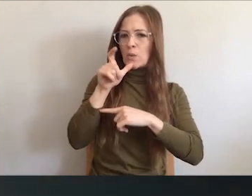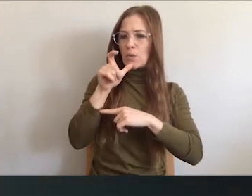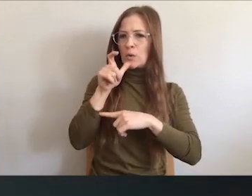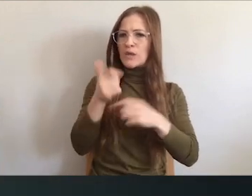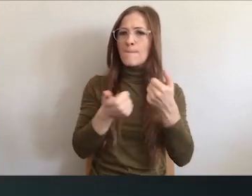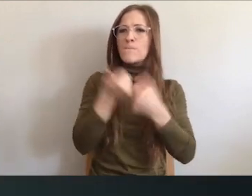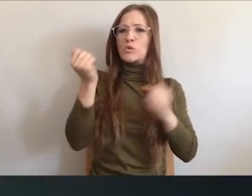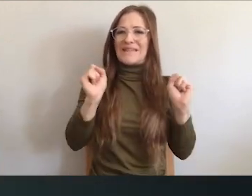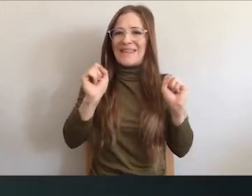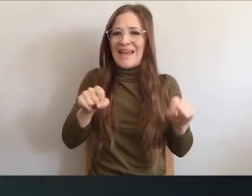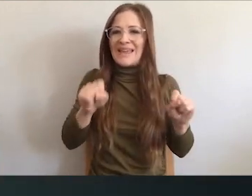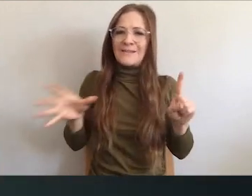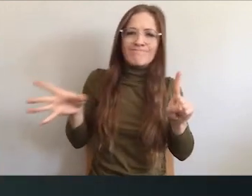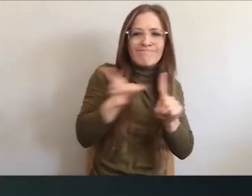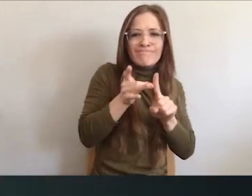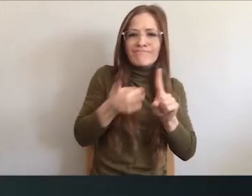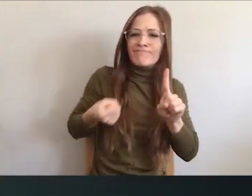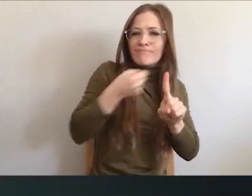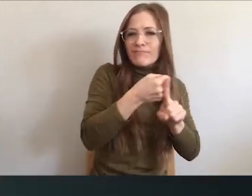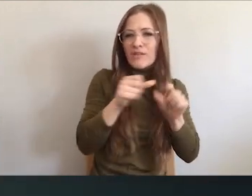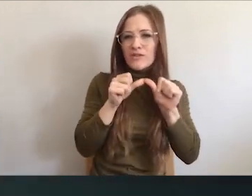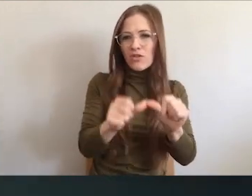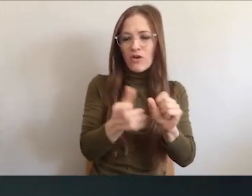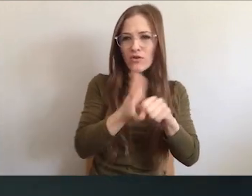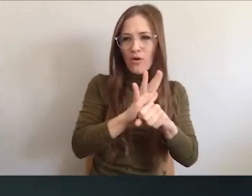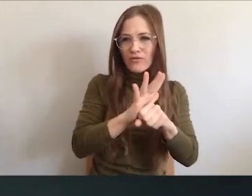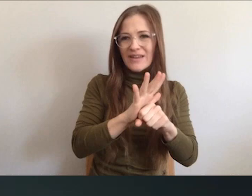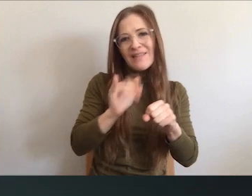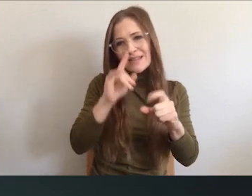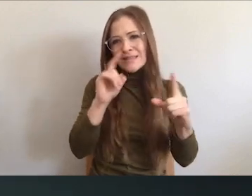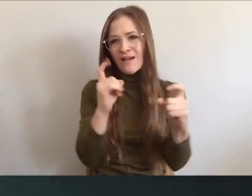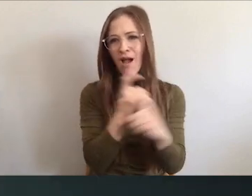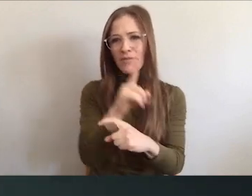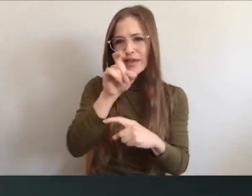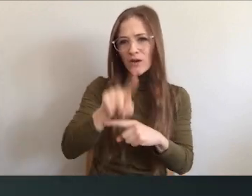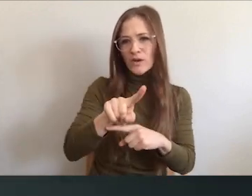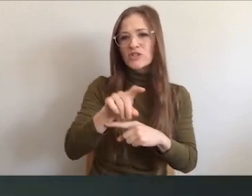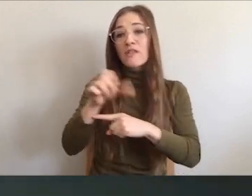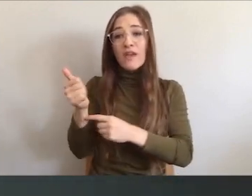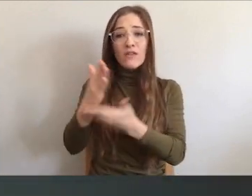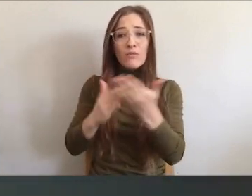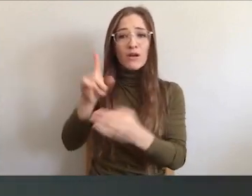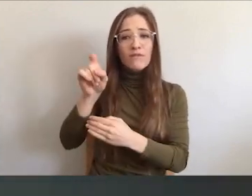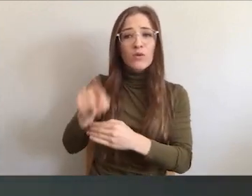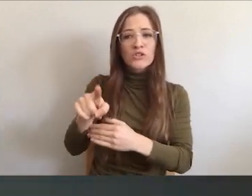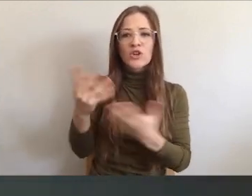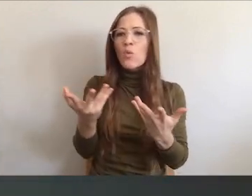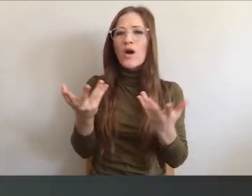is who is most likely to get long COVID? And that is sort of a compound question because the other part of that question is